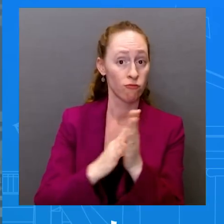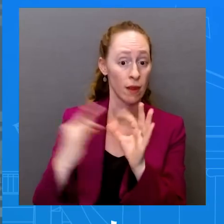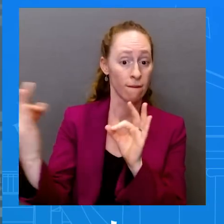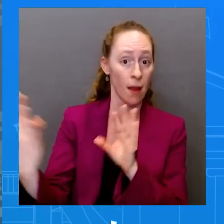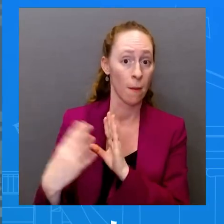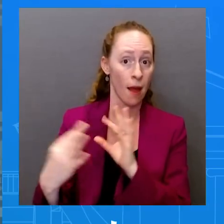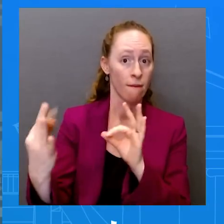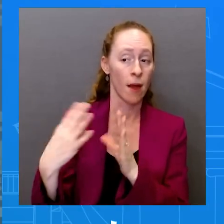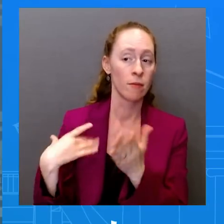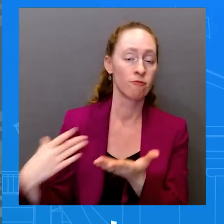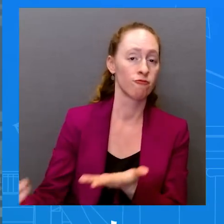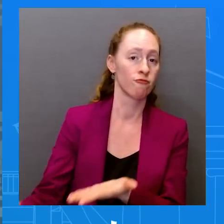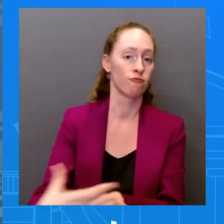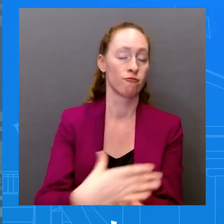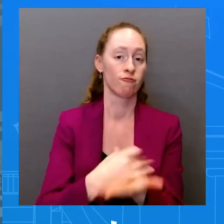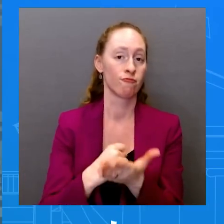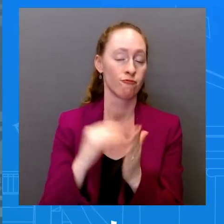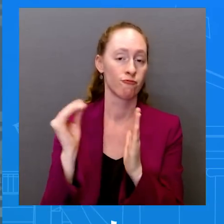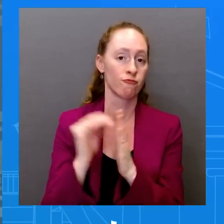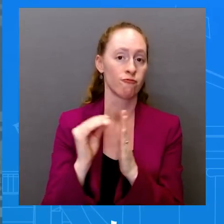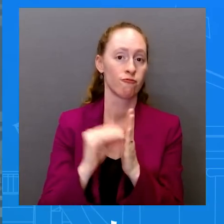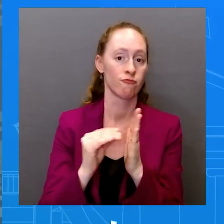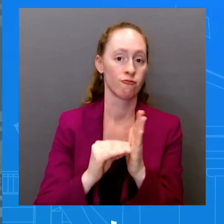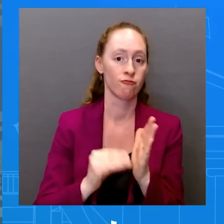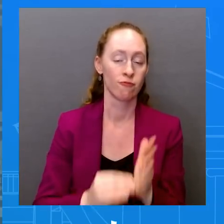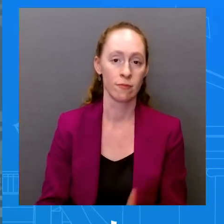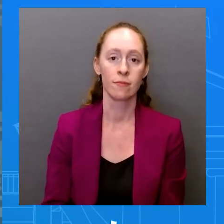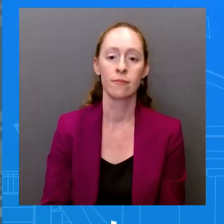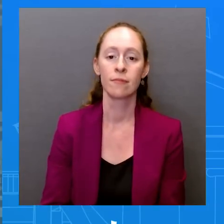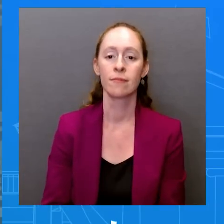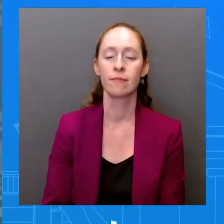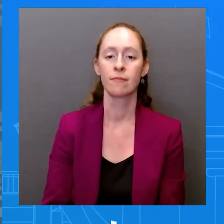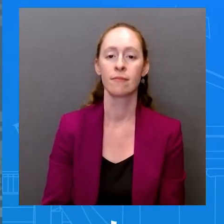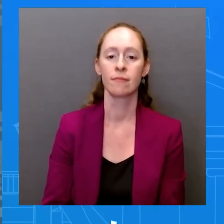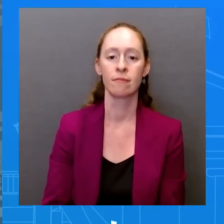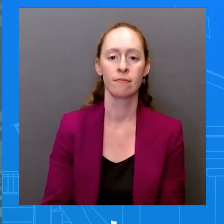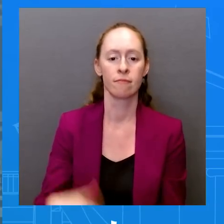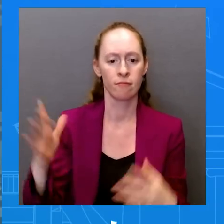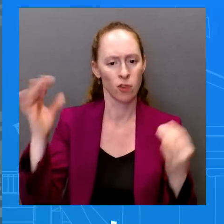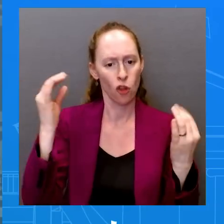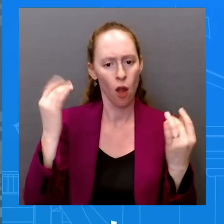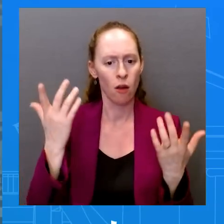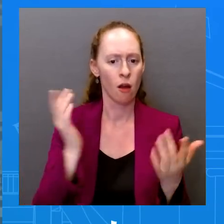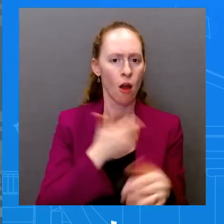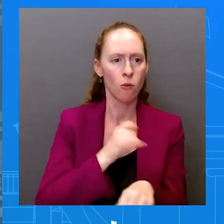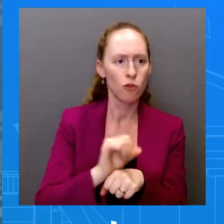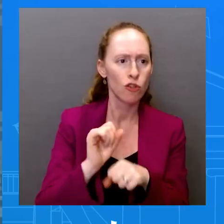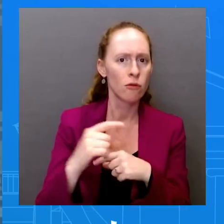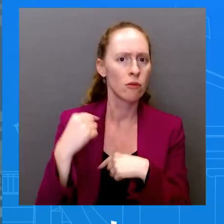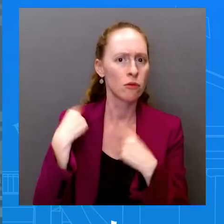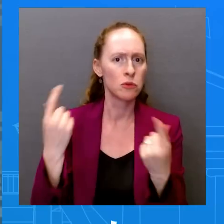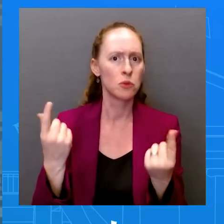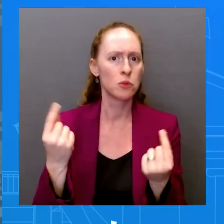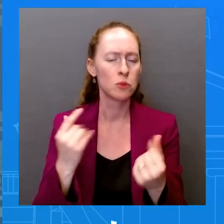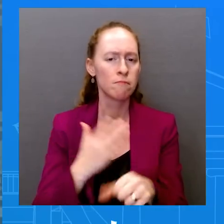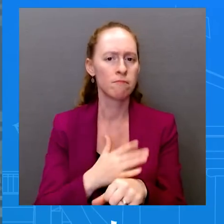about what we're working through and moving forward. But again, I'm not going to get ahead of that process.